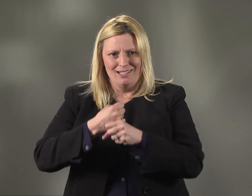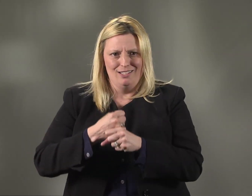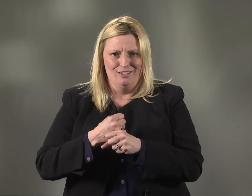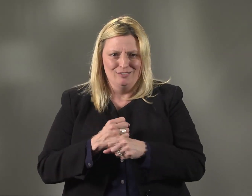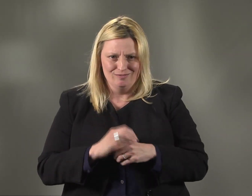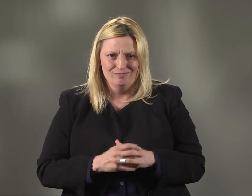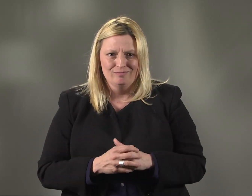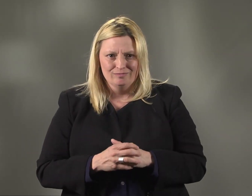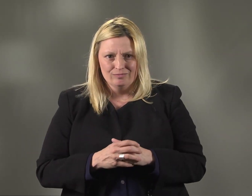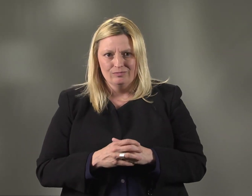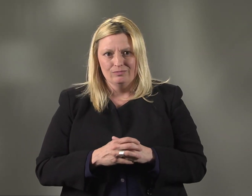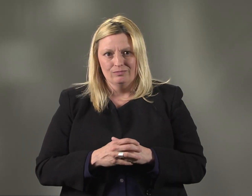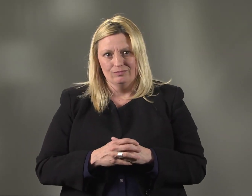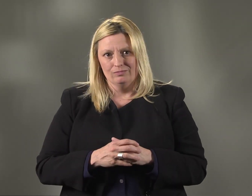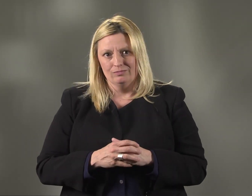when this was approached in this manner.